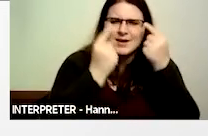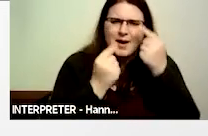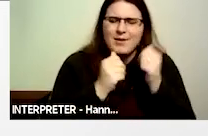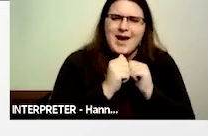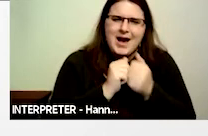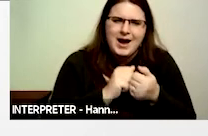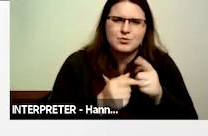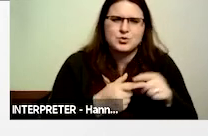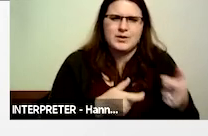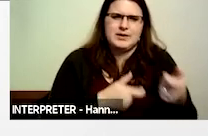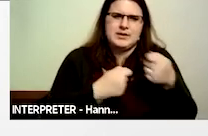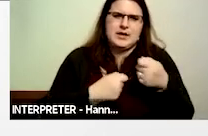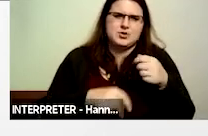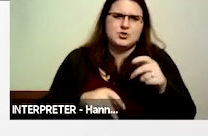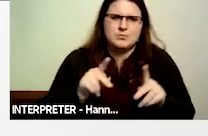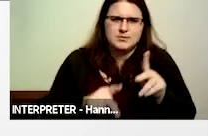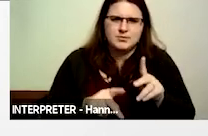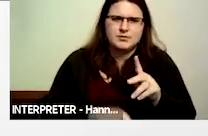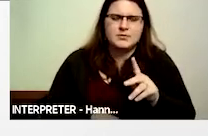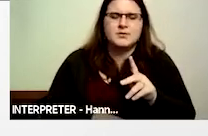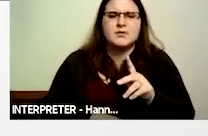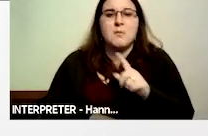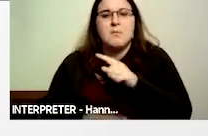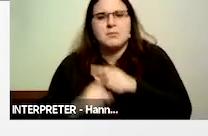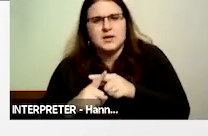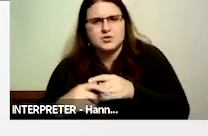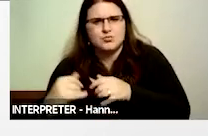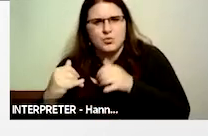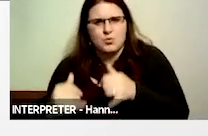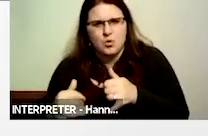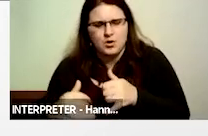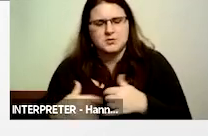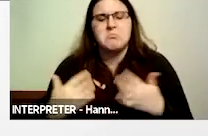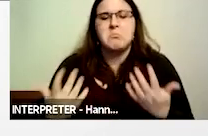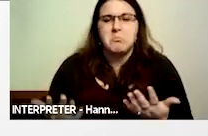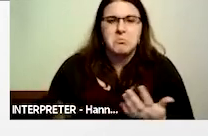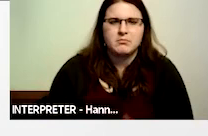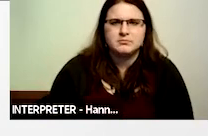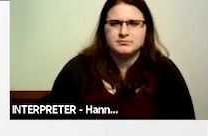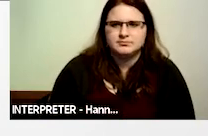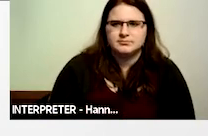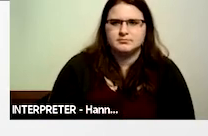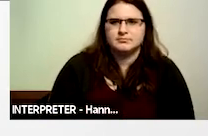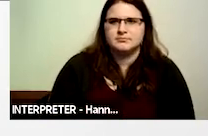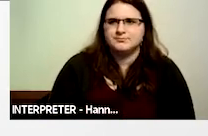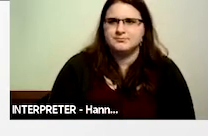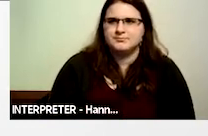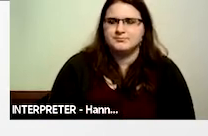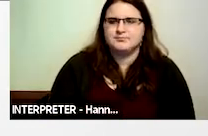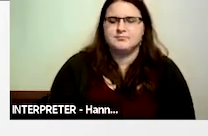know maybe somebody would have jumped at something different. I don't know what this crowd is after Ben Woelk: I have done, I have done worse.